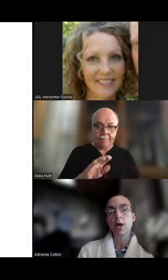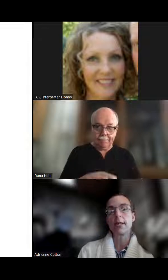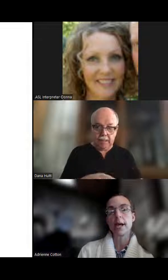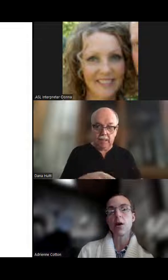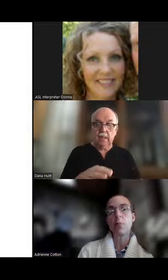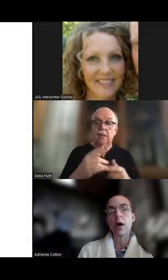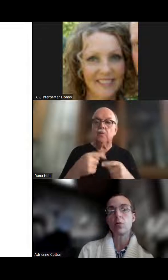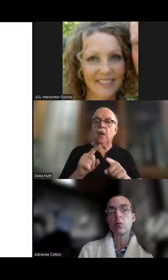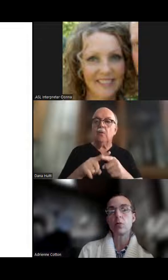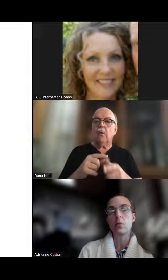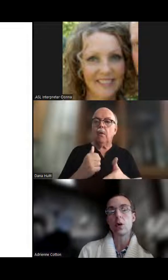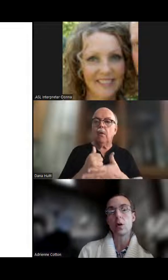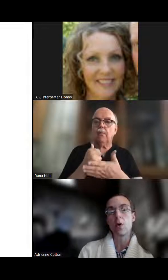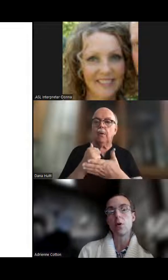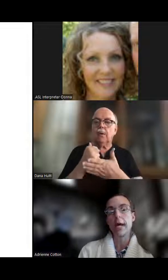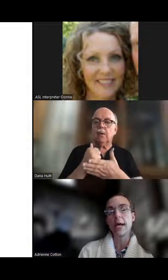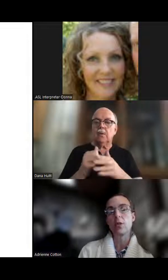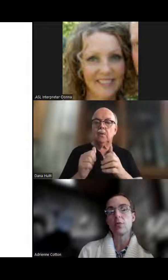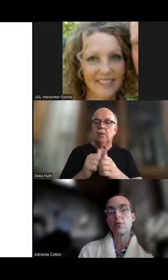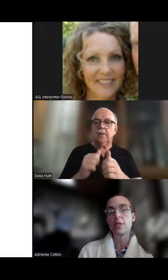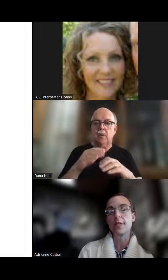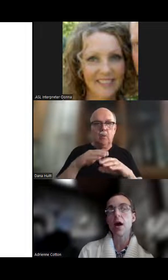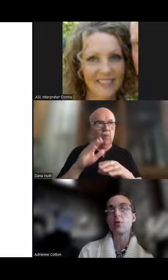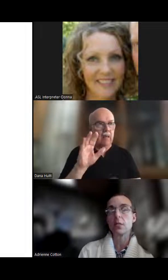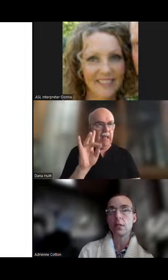And so it has been certainly a calling